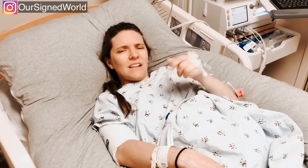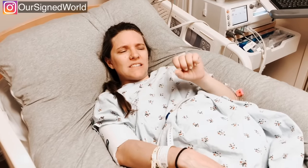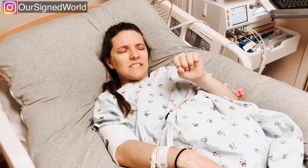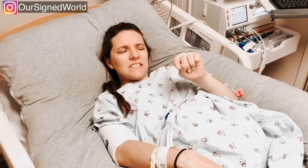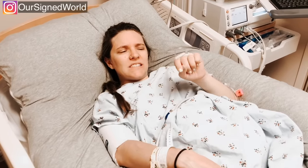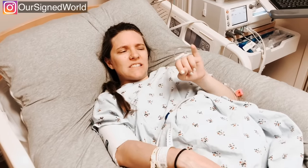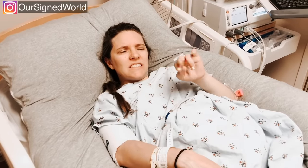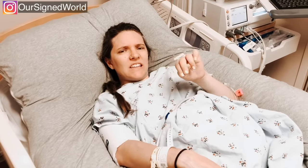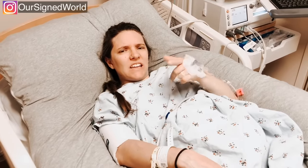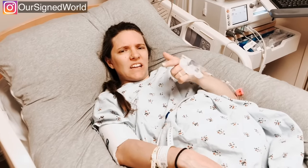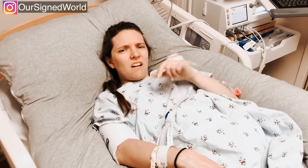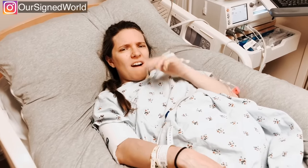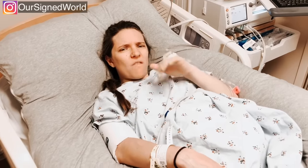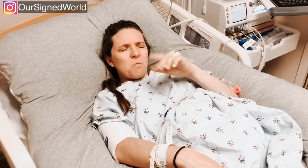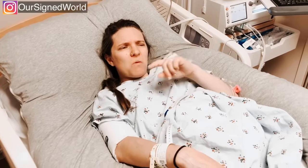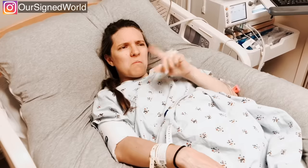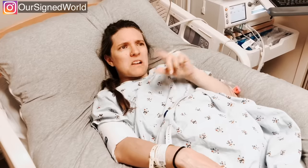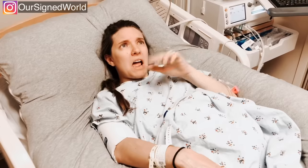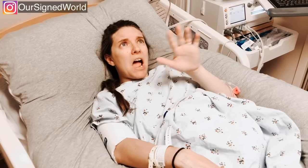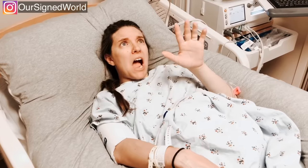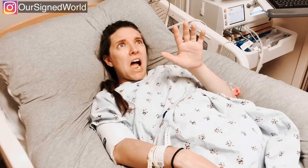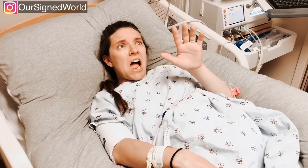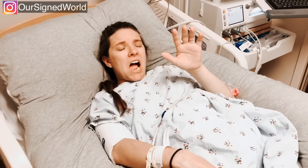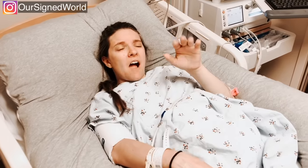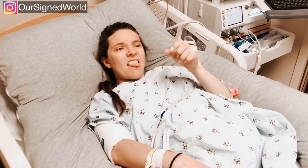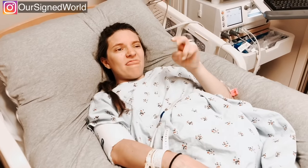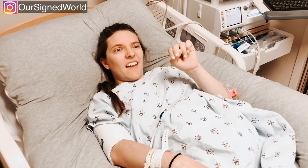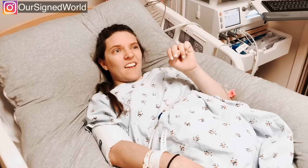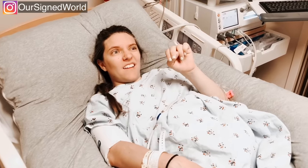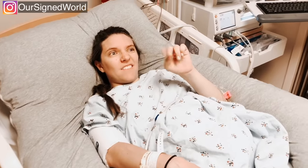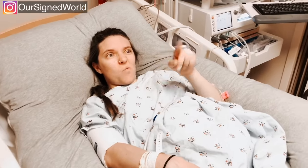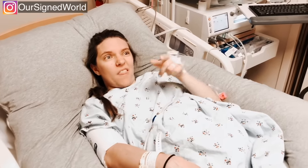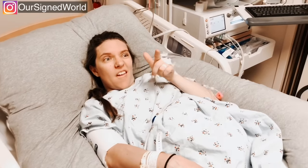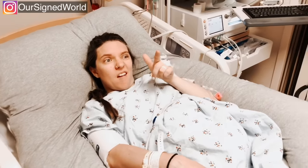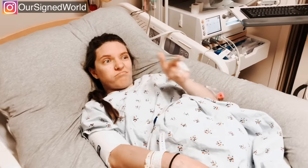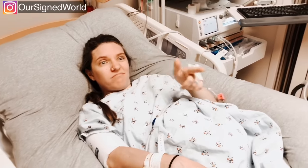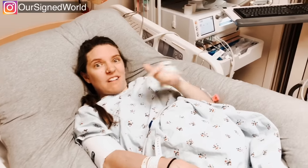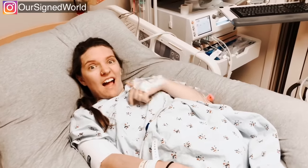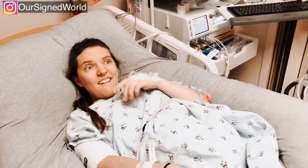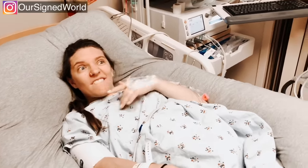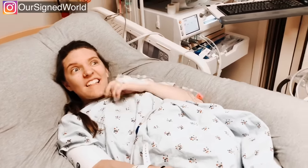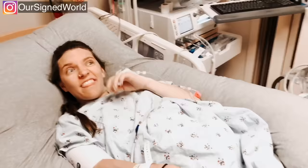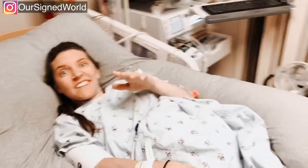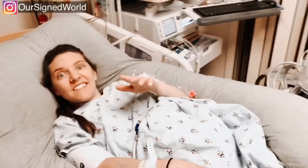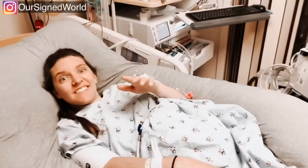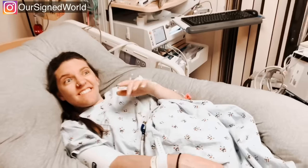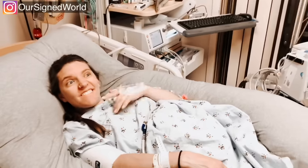sting, a little uncomfortable, nothing crazy. Then when they administered the epidural, I felt NOTHING!